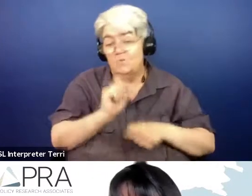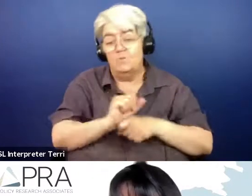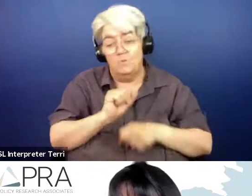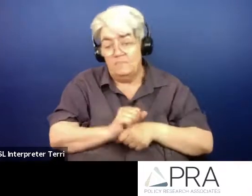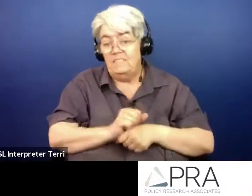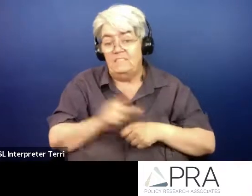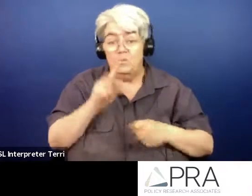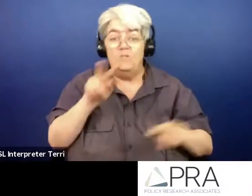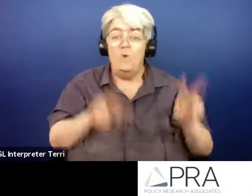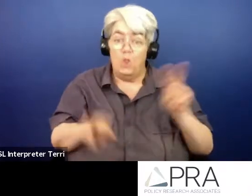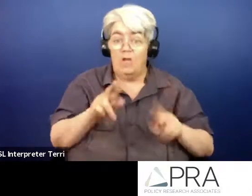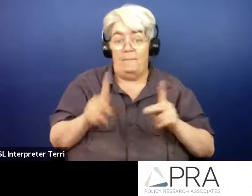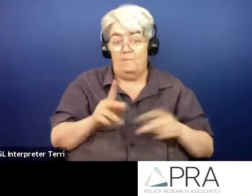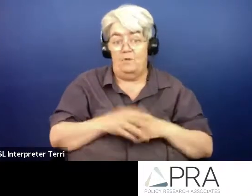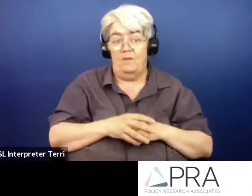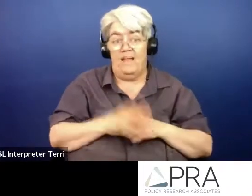at folks and see Jennifer and Cheryl